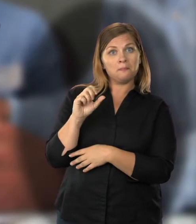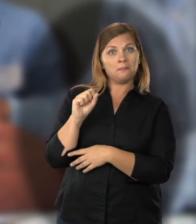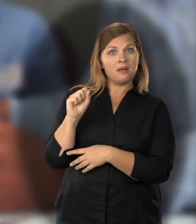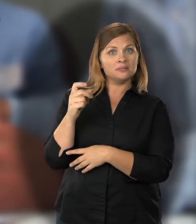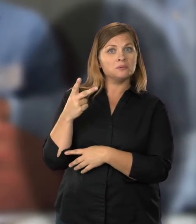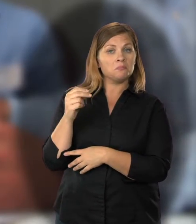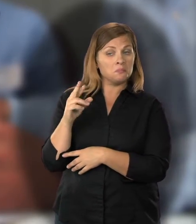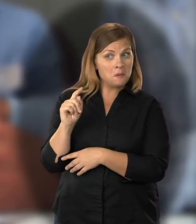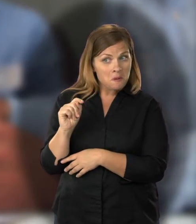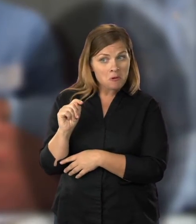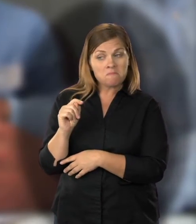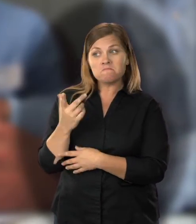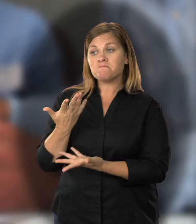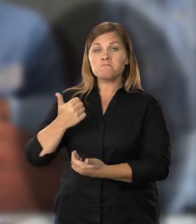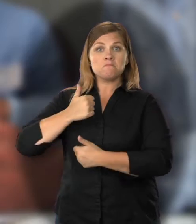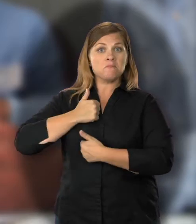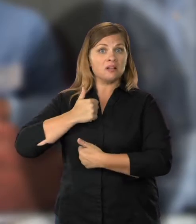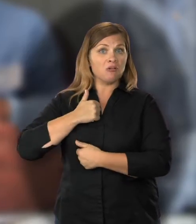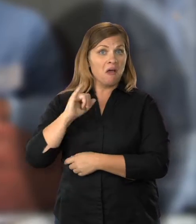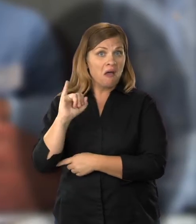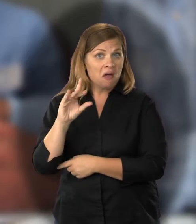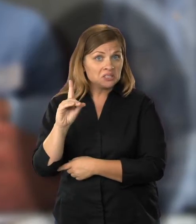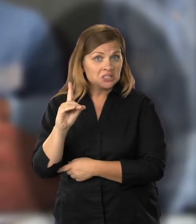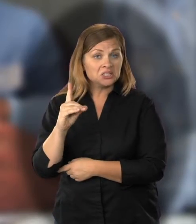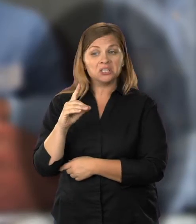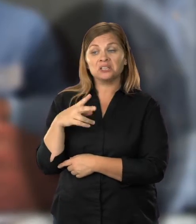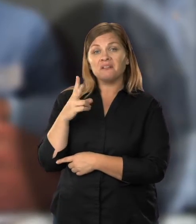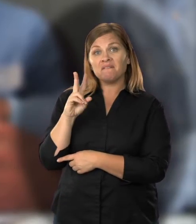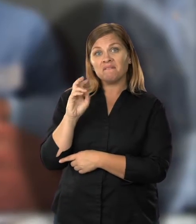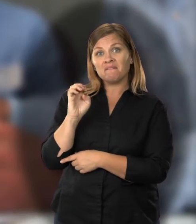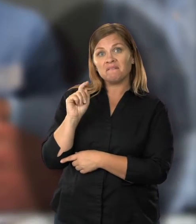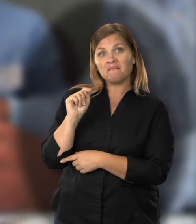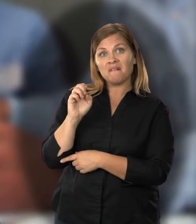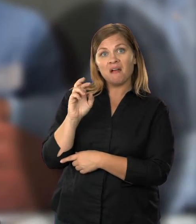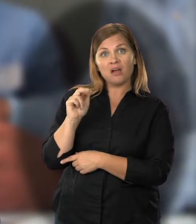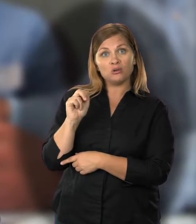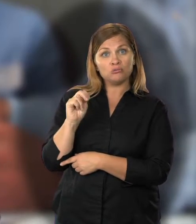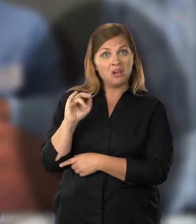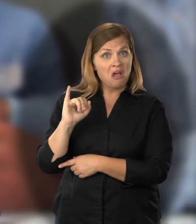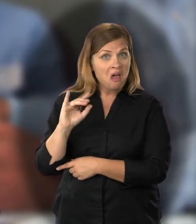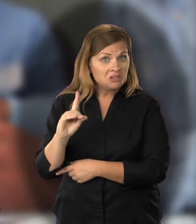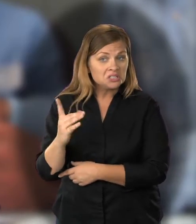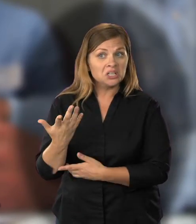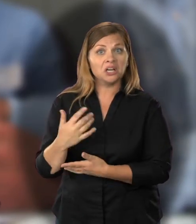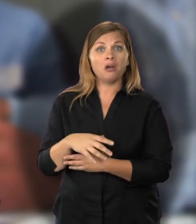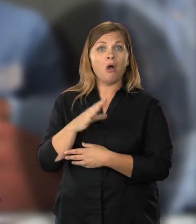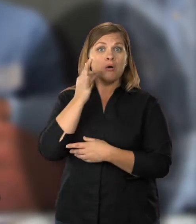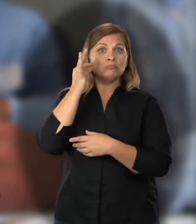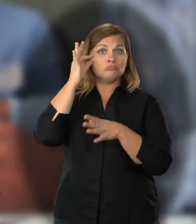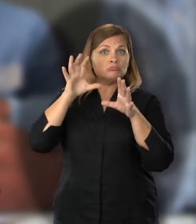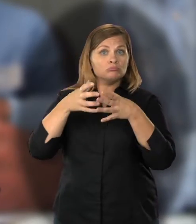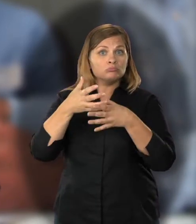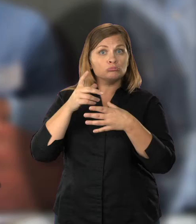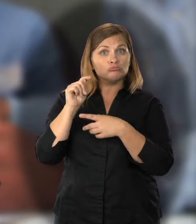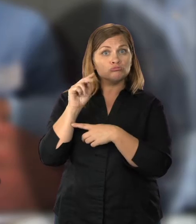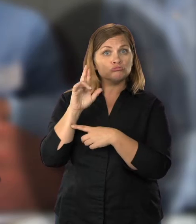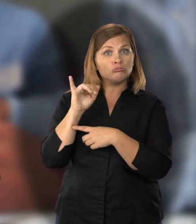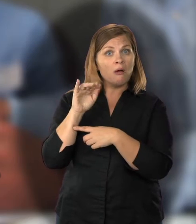United States passport, United States Military ID or Veteran ID card,